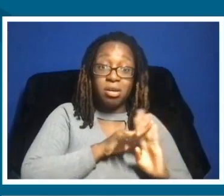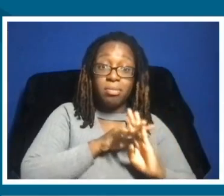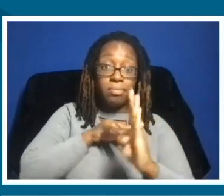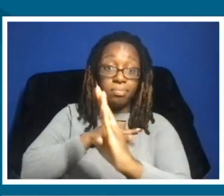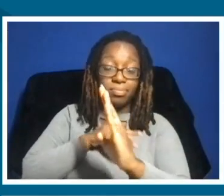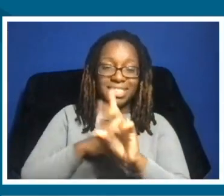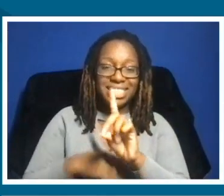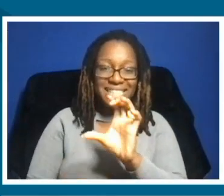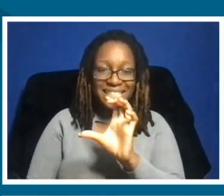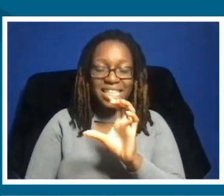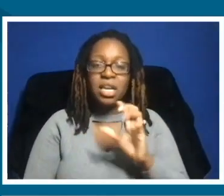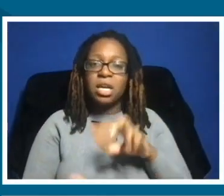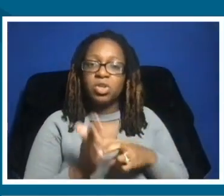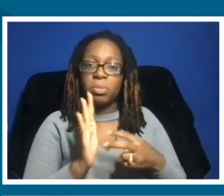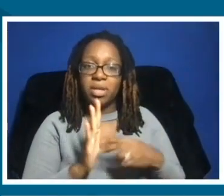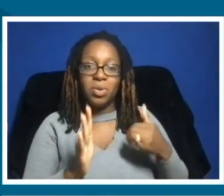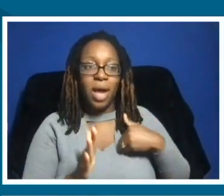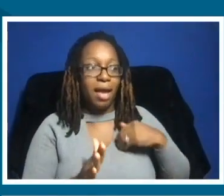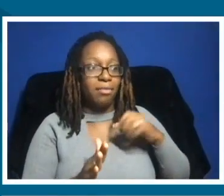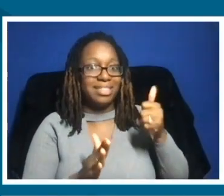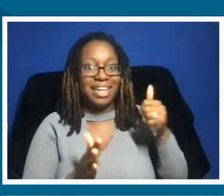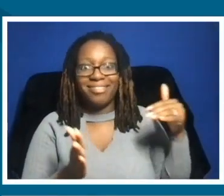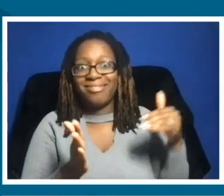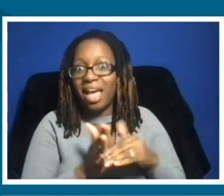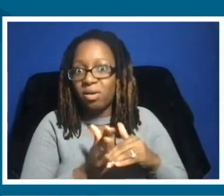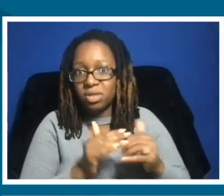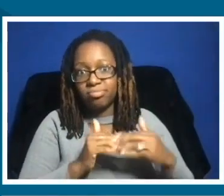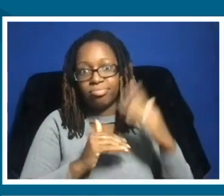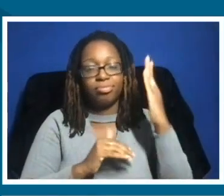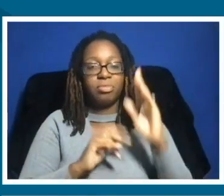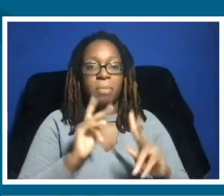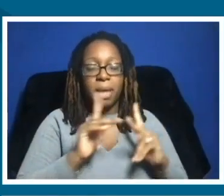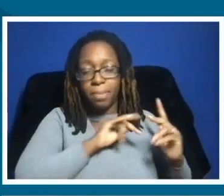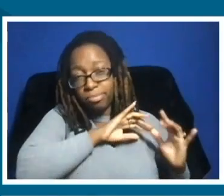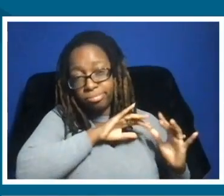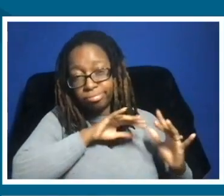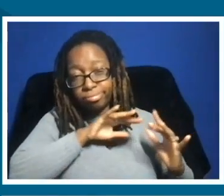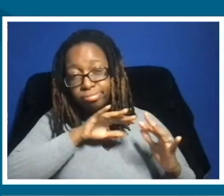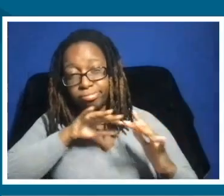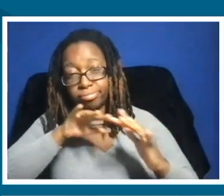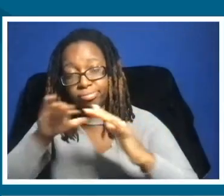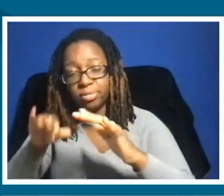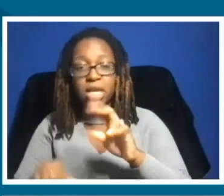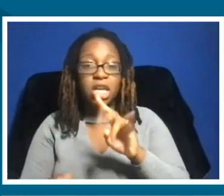coming to the city and so